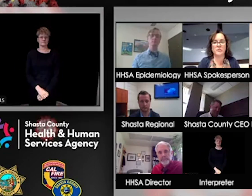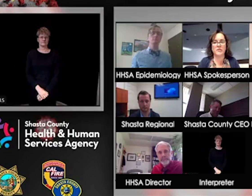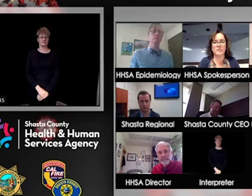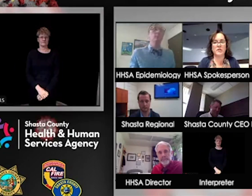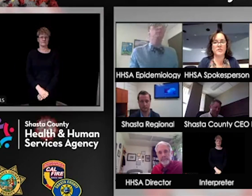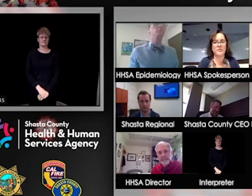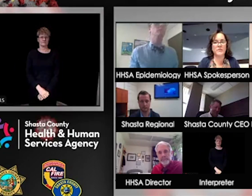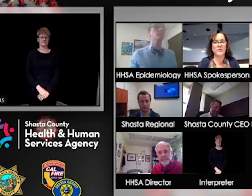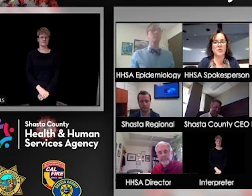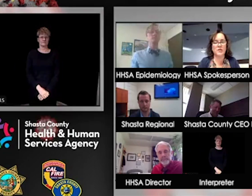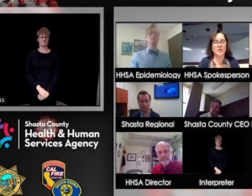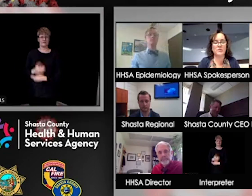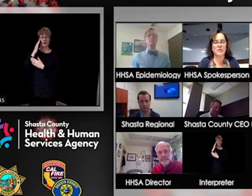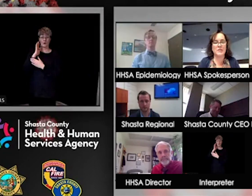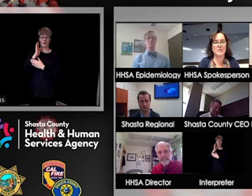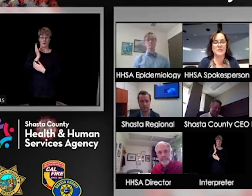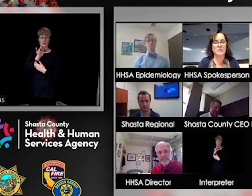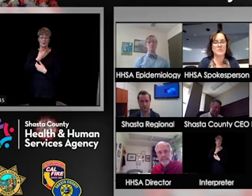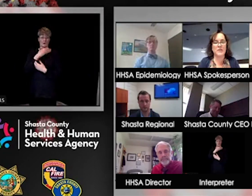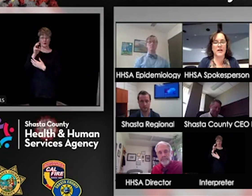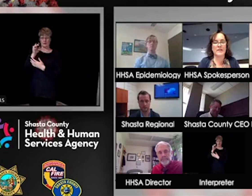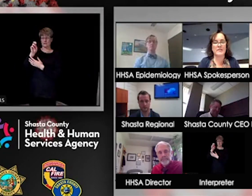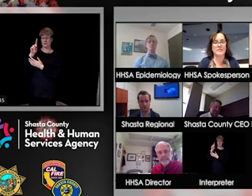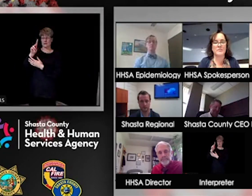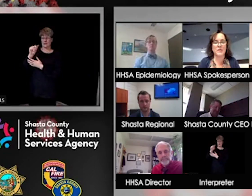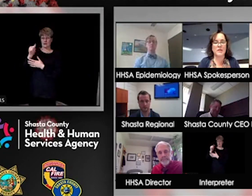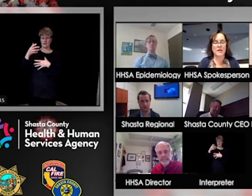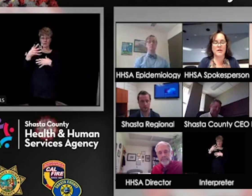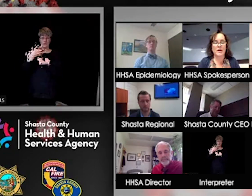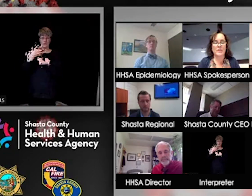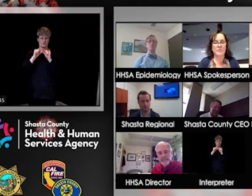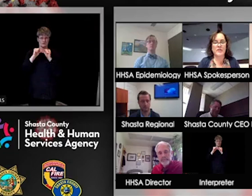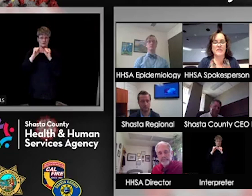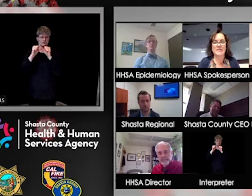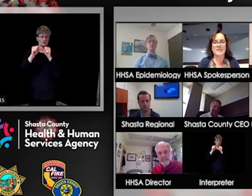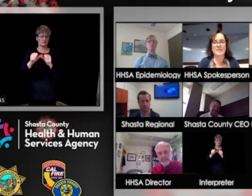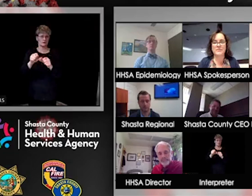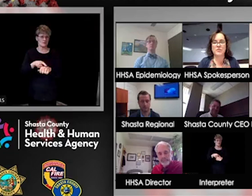gone a little bit longer than we've been going usually, because we've had some pretty extensive